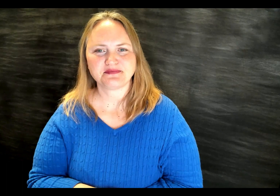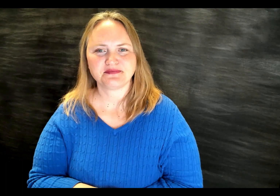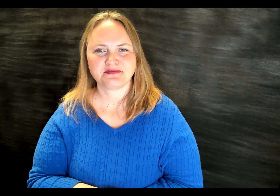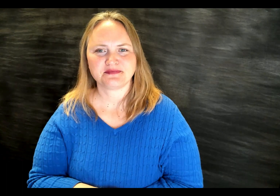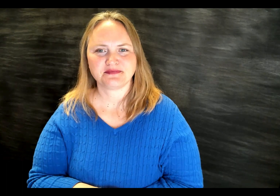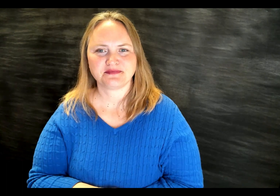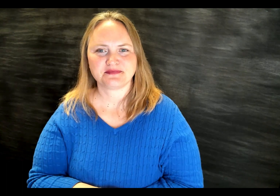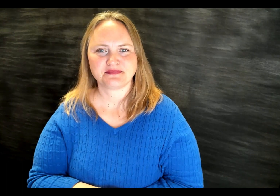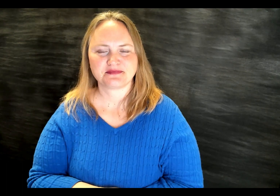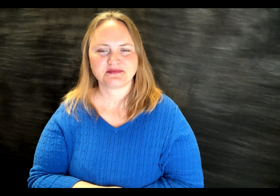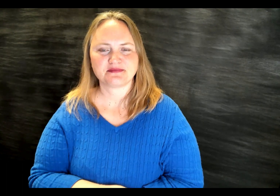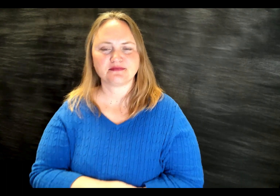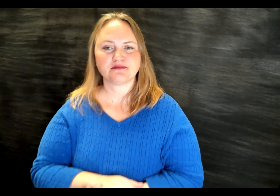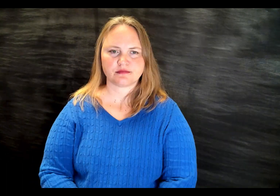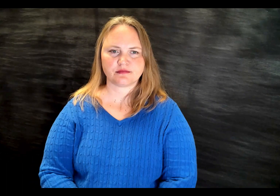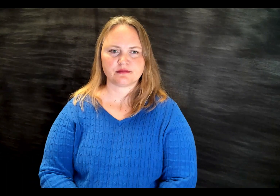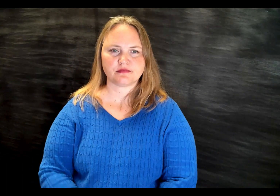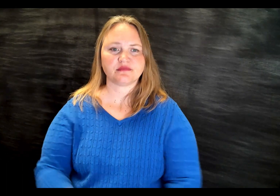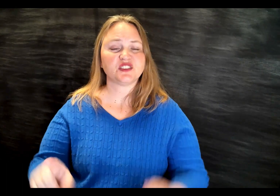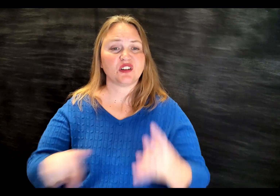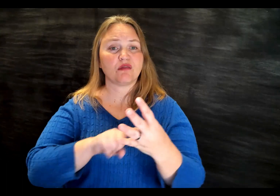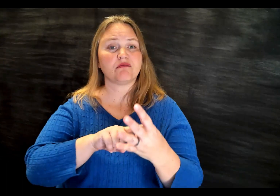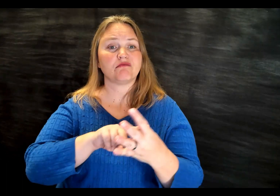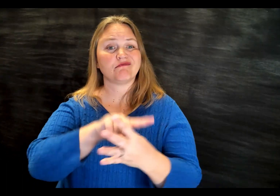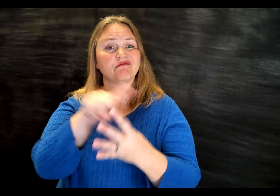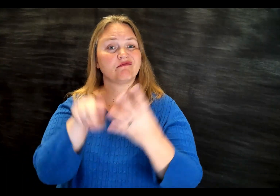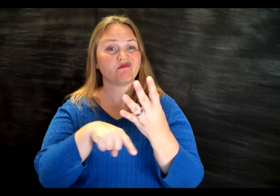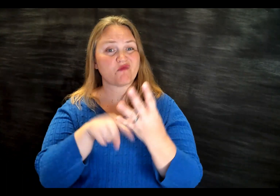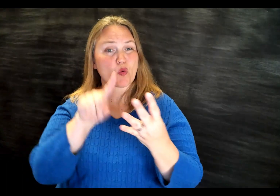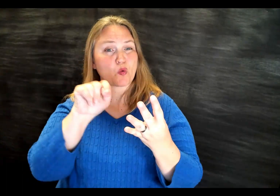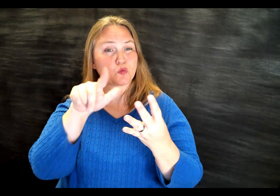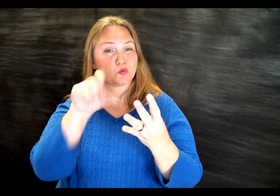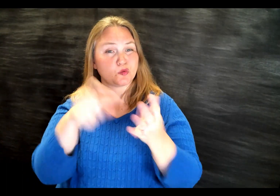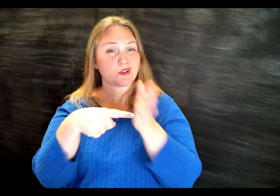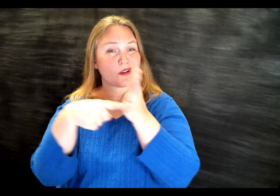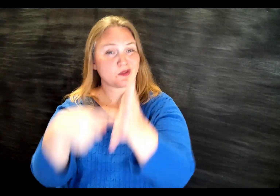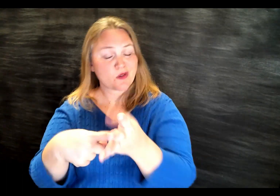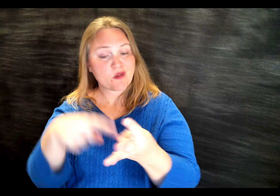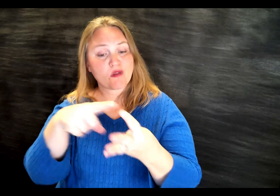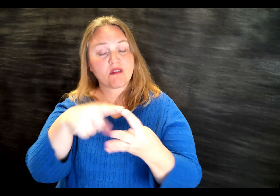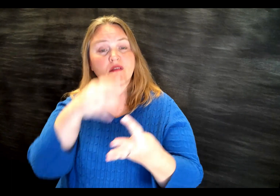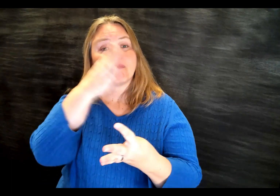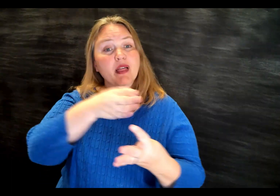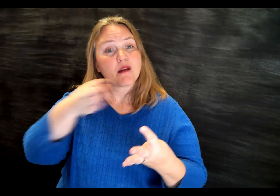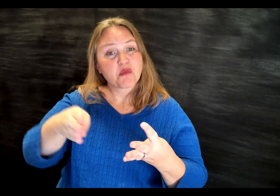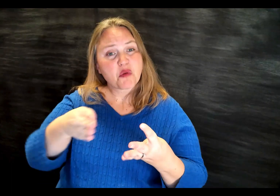I've shown you how I use, my learning management system, Blackboard.